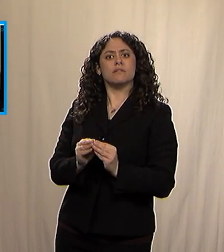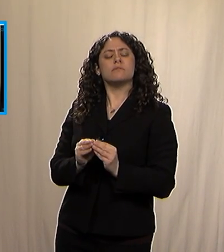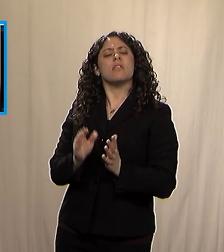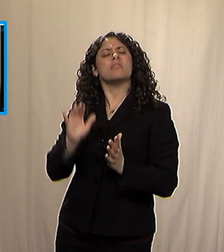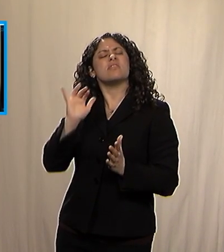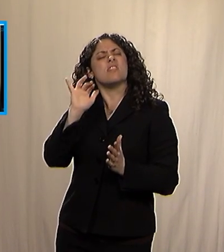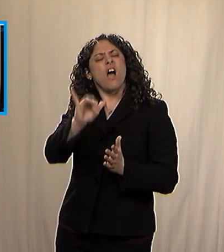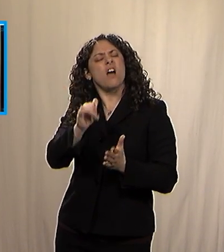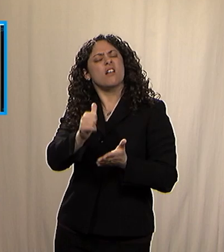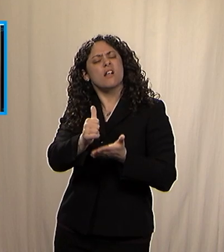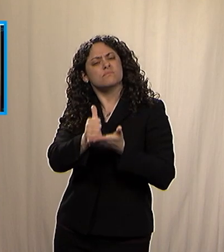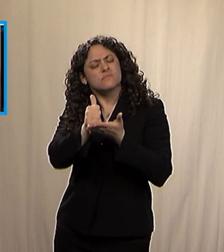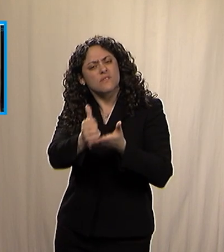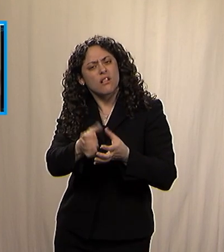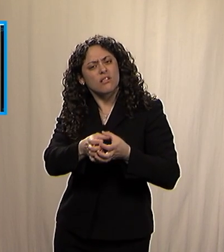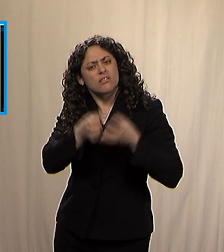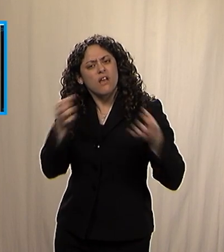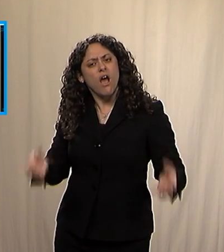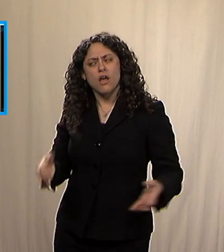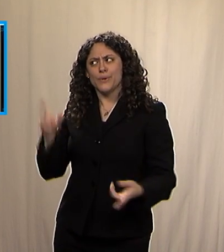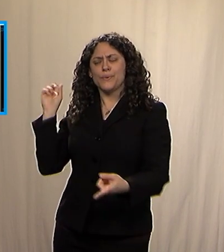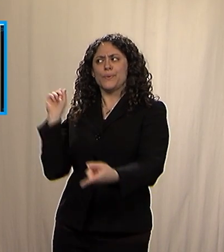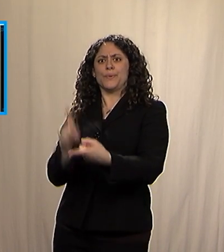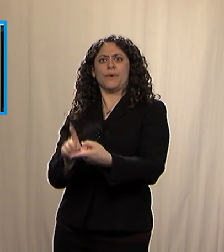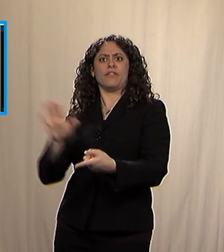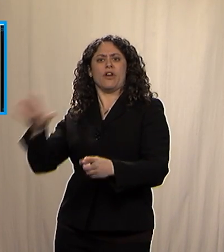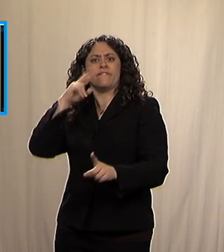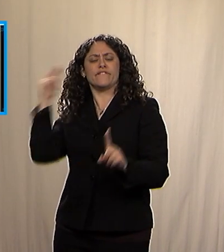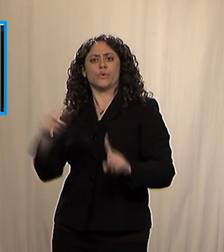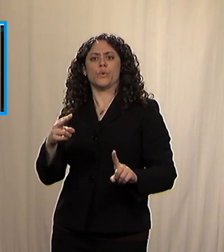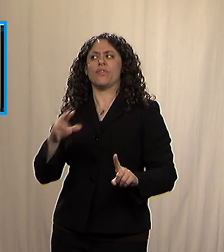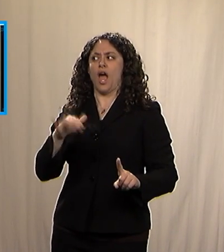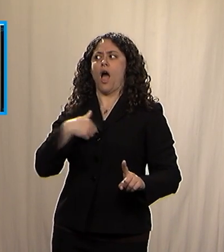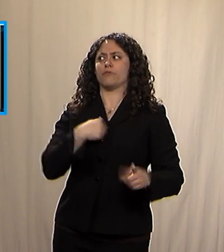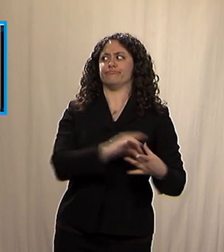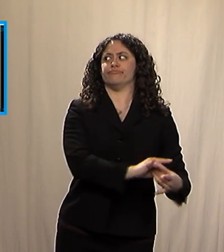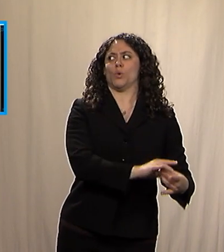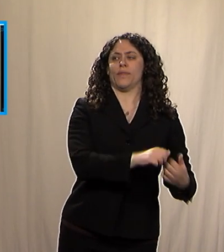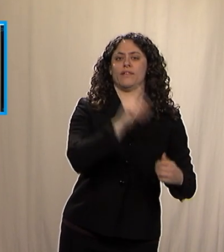that people are taking sides. And I think a lot of what we're talking about